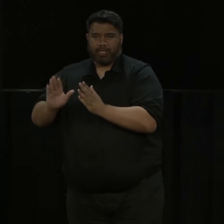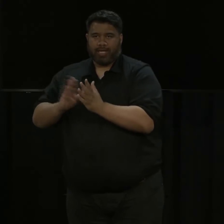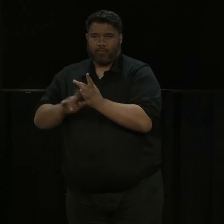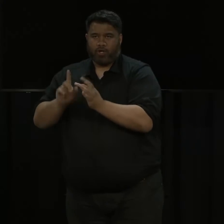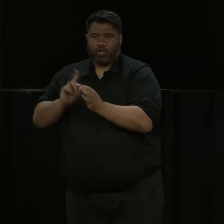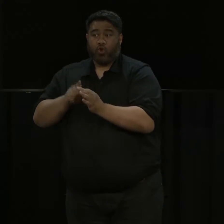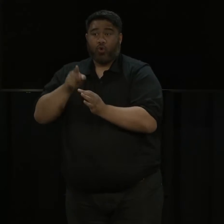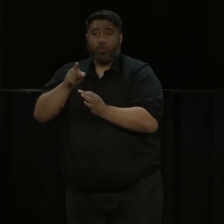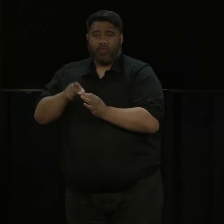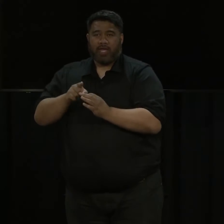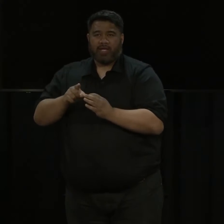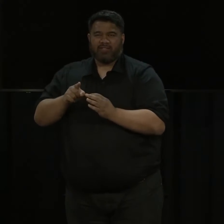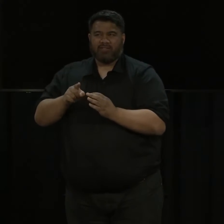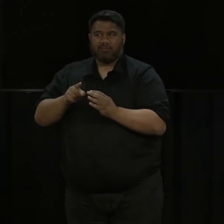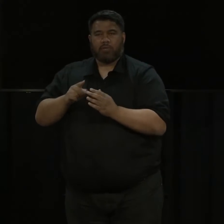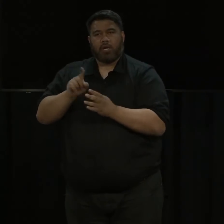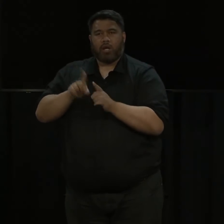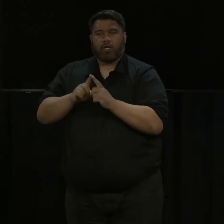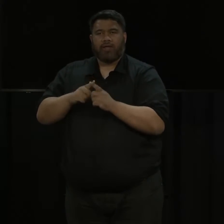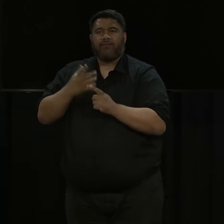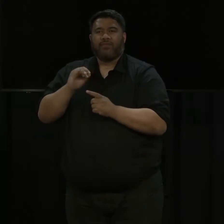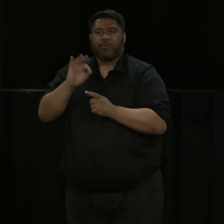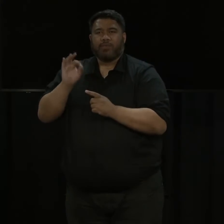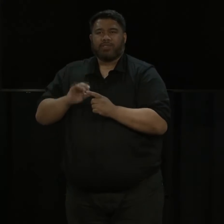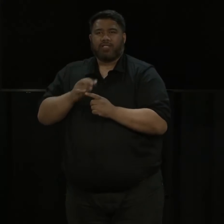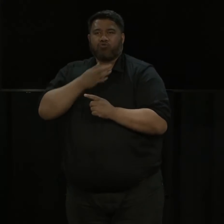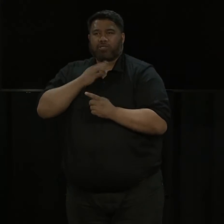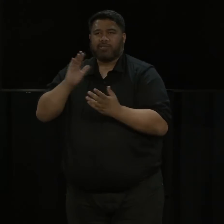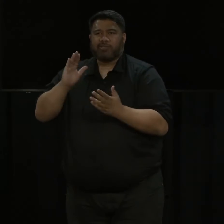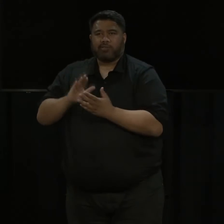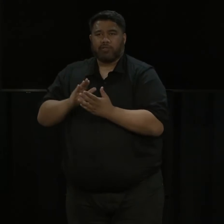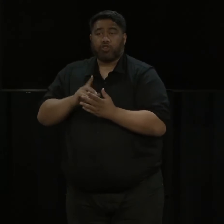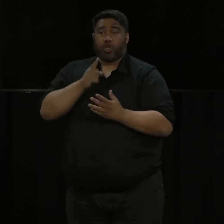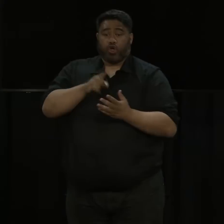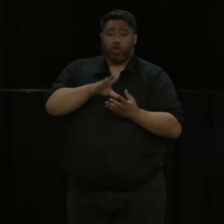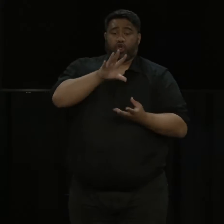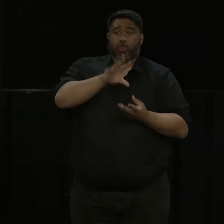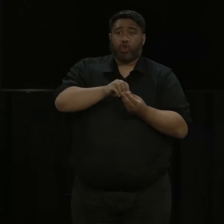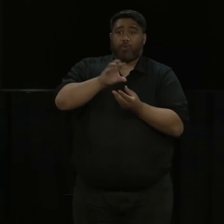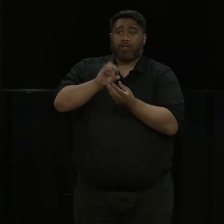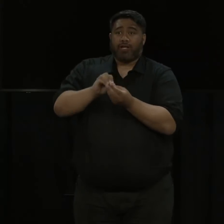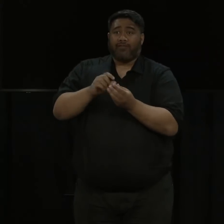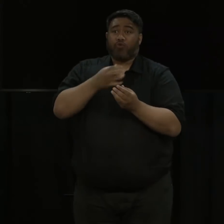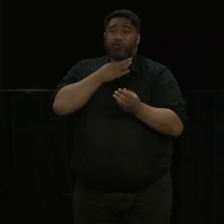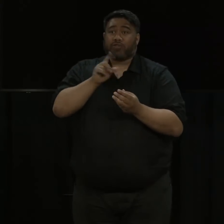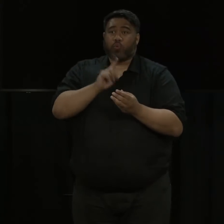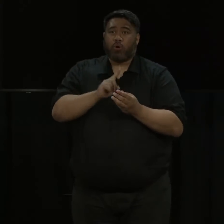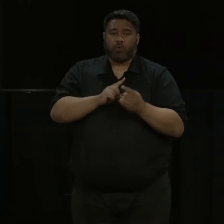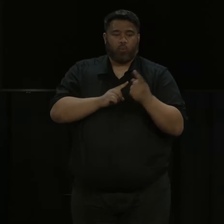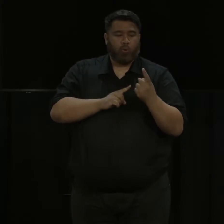reduces the risk that you will get a case in the community by 50%, so that is well worth